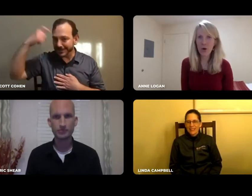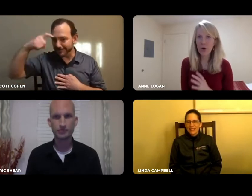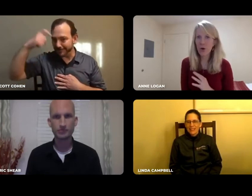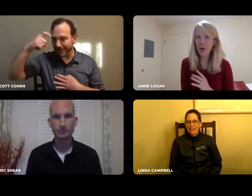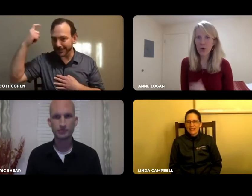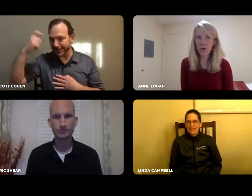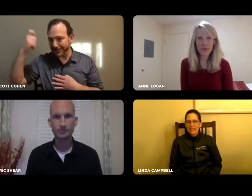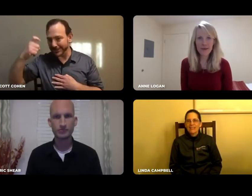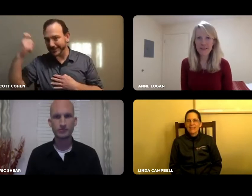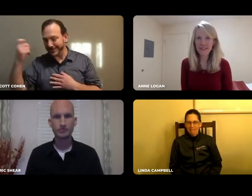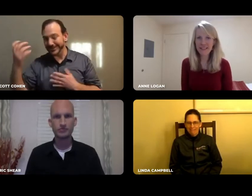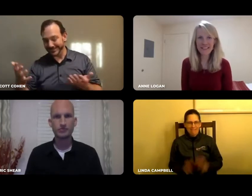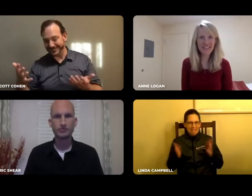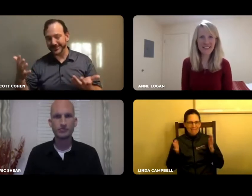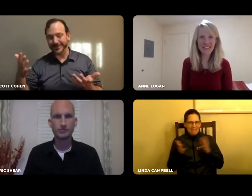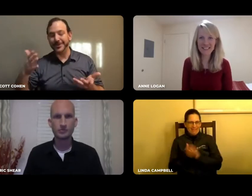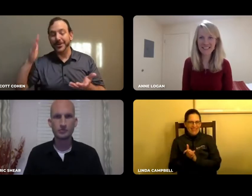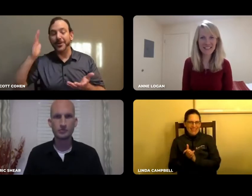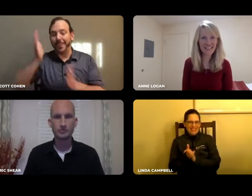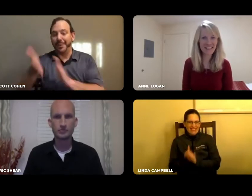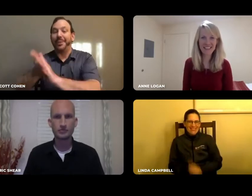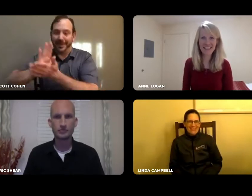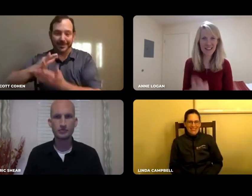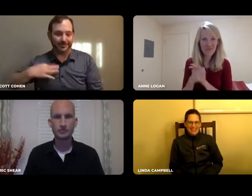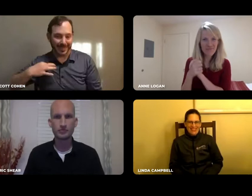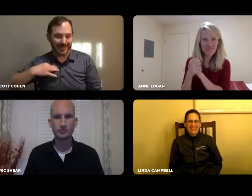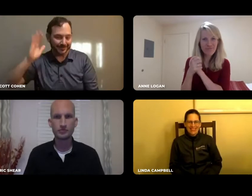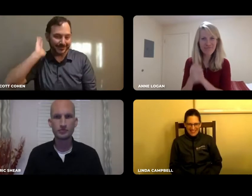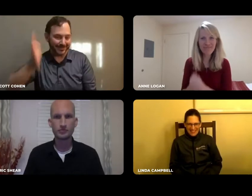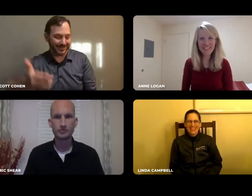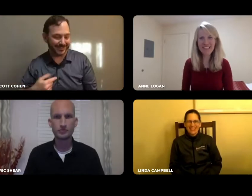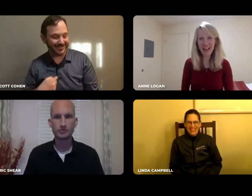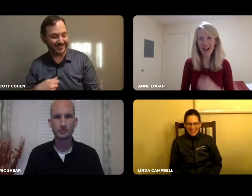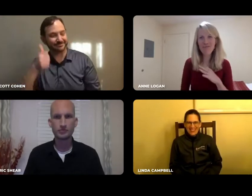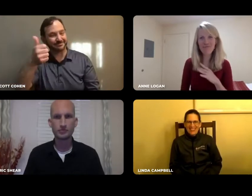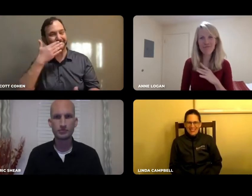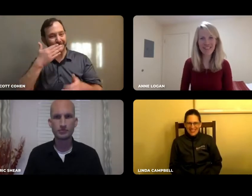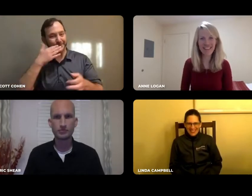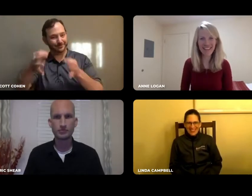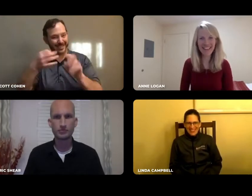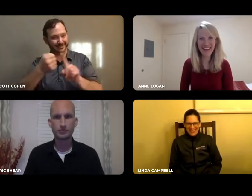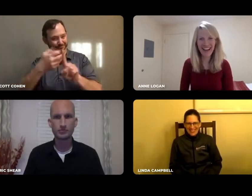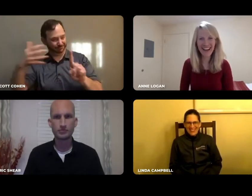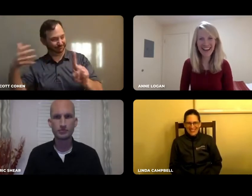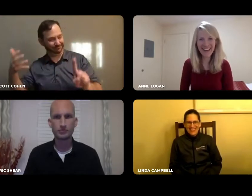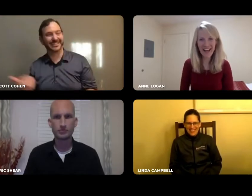Cool. Congrats! SCOTT COHEN: Yes I